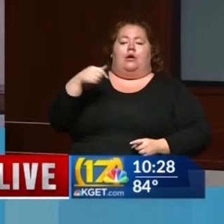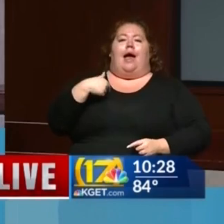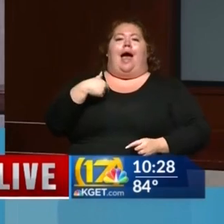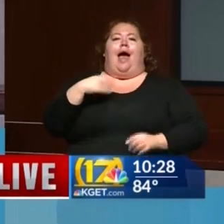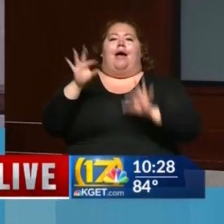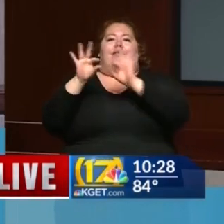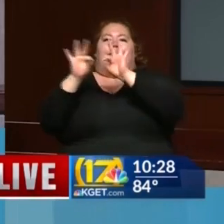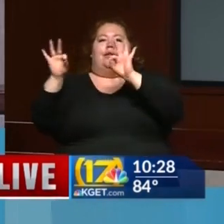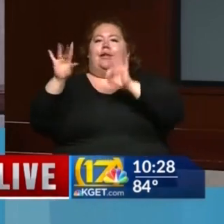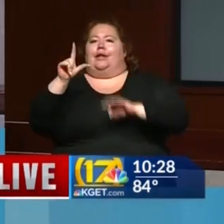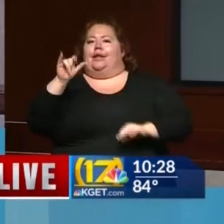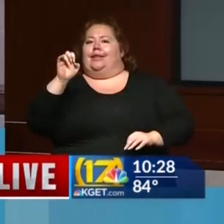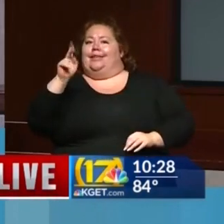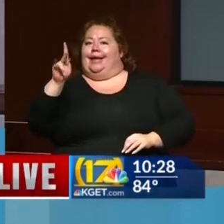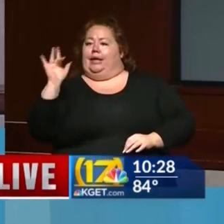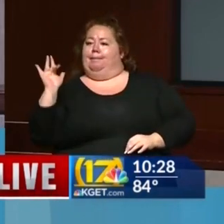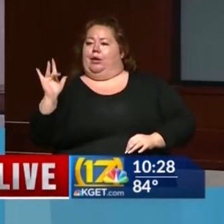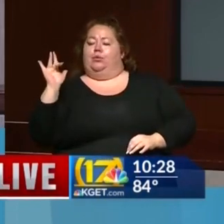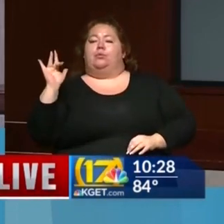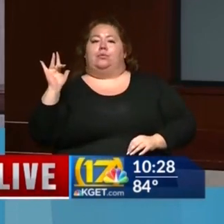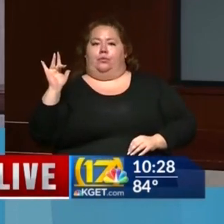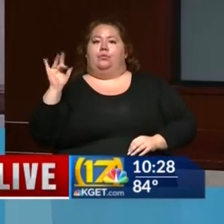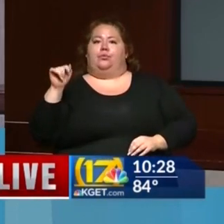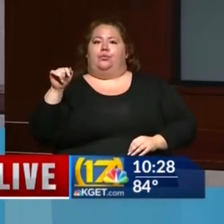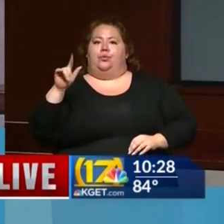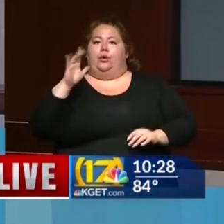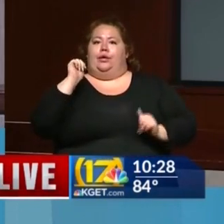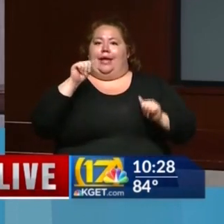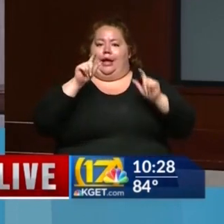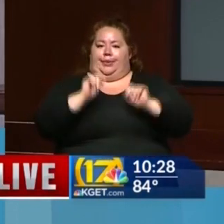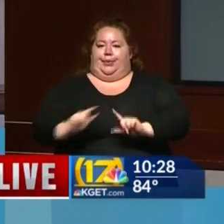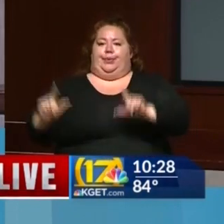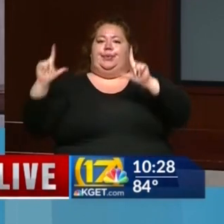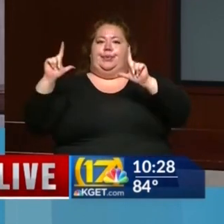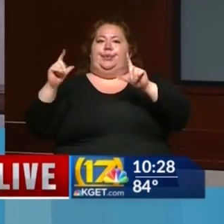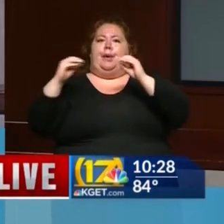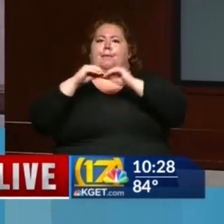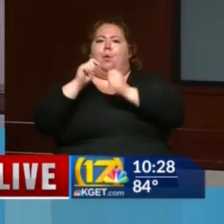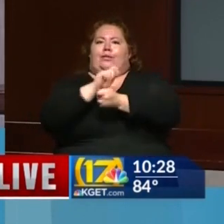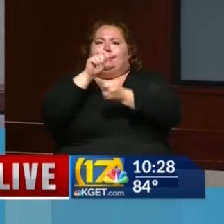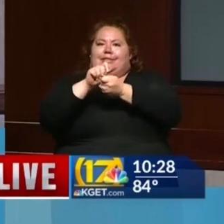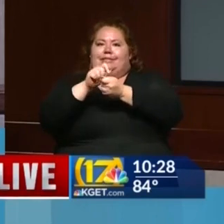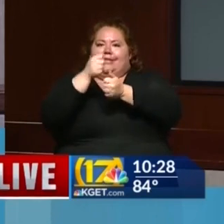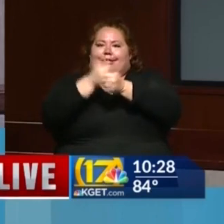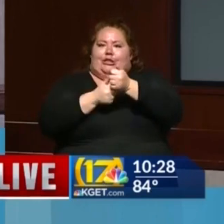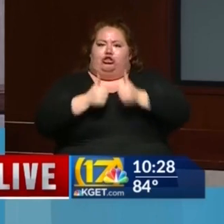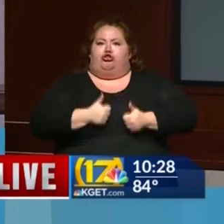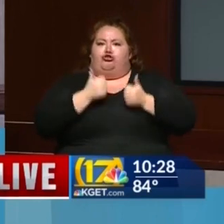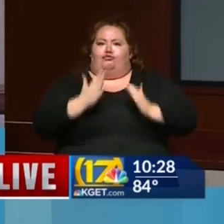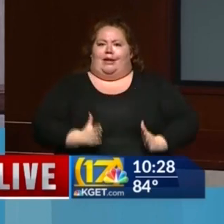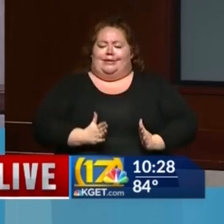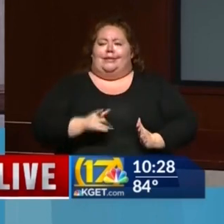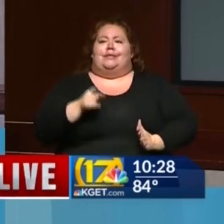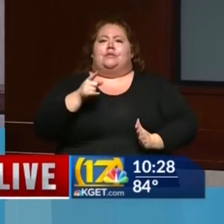THANKS, TORY, WE WILL HAVE KIM RESPOND. THERE'S A LINK NEXT TO THE NUMBER OF WILL DEATHS THAT WE HAVE ON A DASHBOARD, THAT TAKES